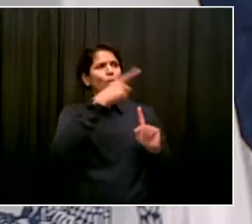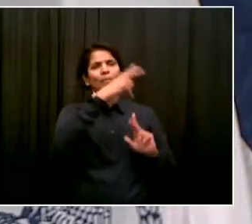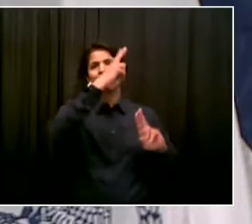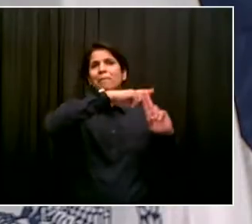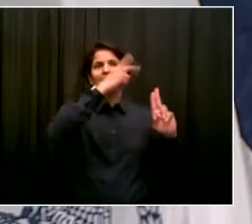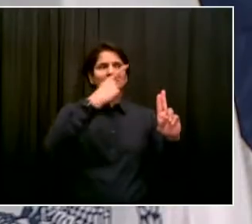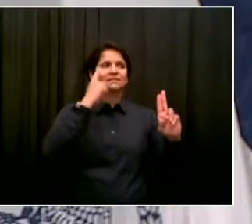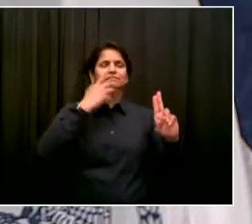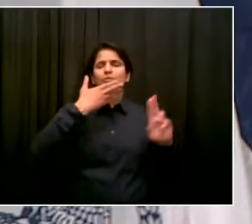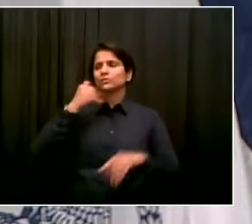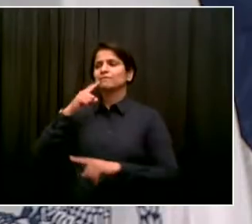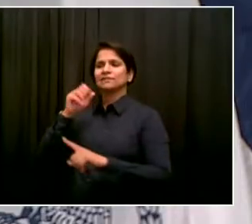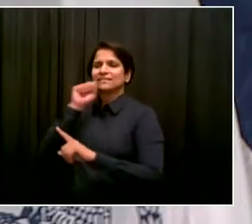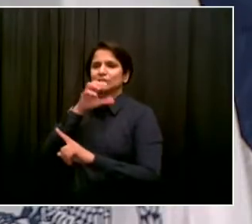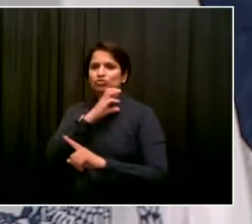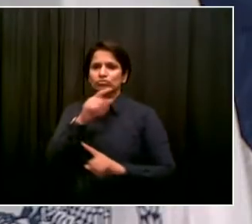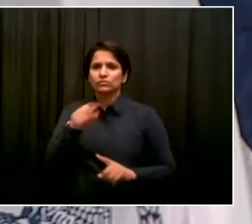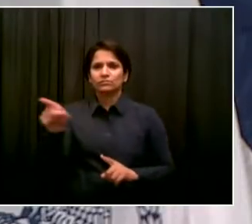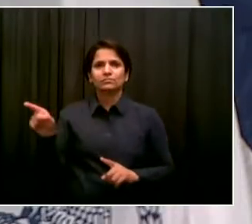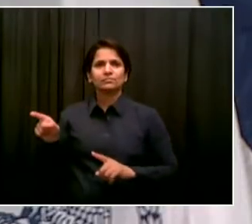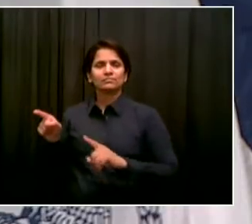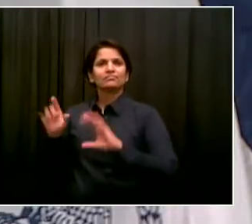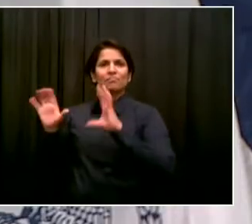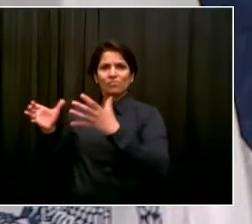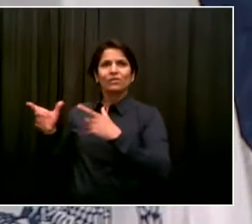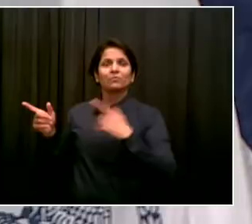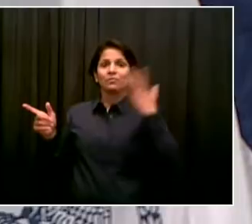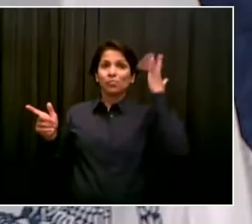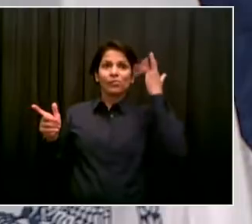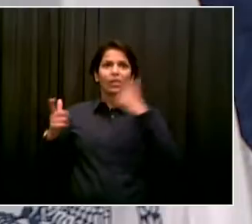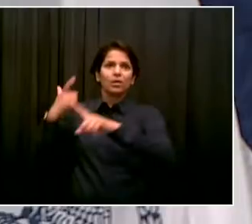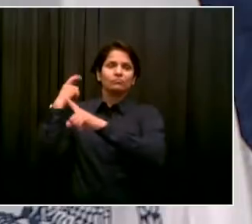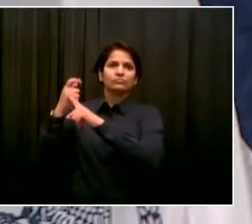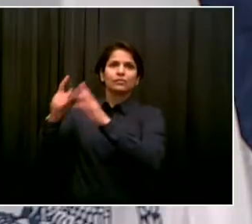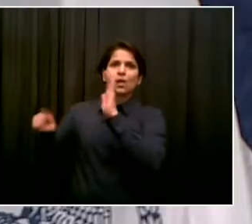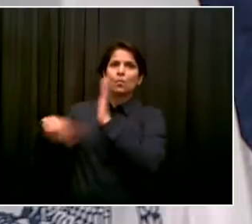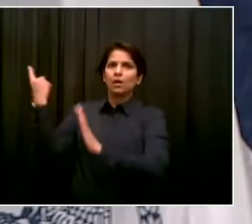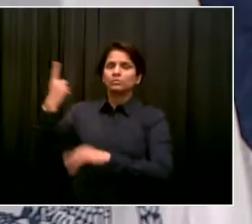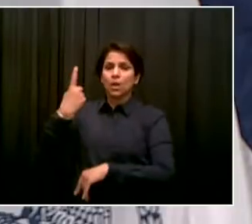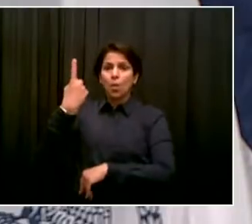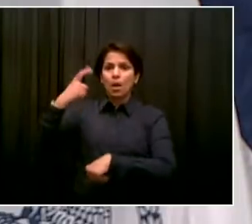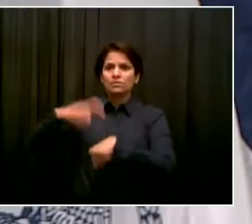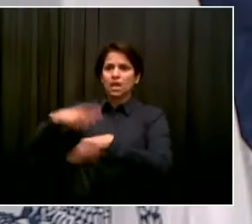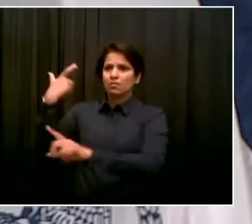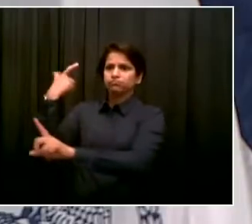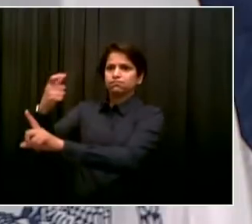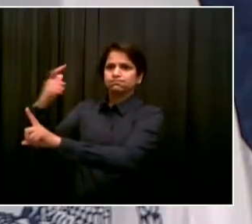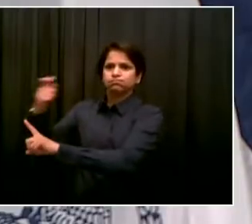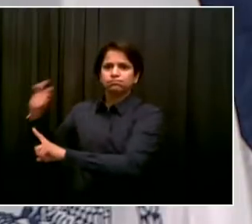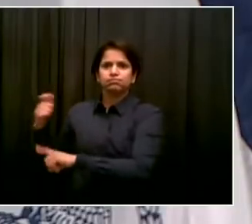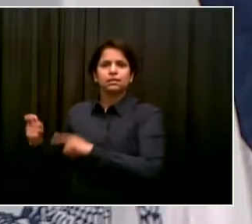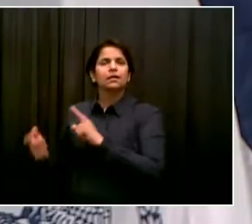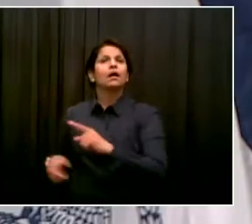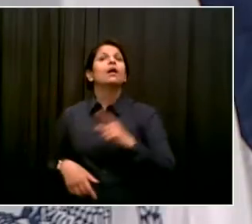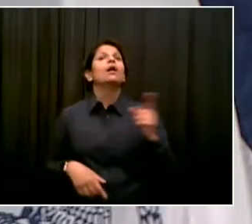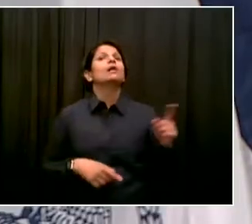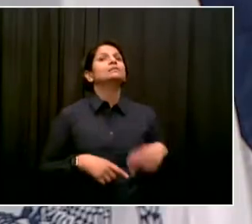IT SAFELY. IN THAT INSTANCE THE BEST THING TO DO WOULD GO BACK TO JOHNSON & JOHNSON FOR THE HOMEBOUND BECAUSE IT IS BY FAR THE BETTER